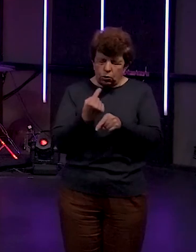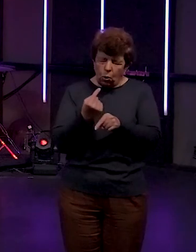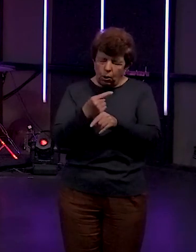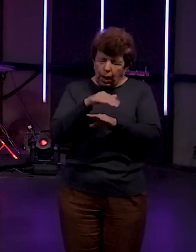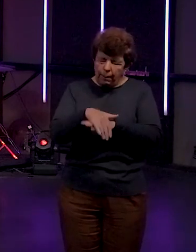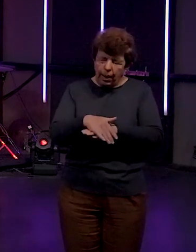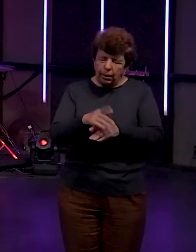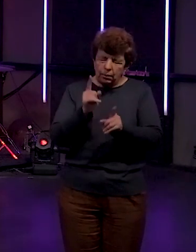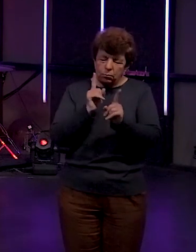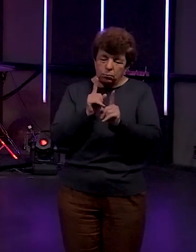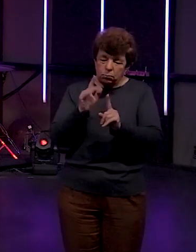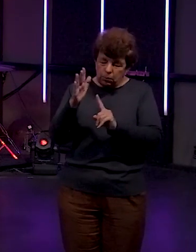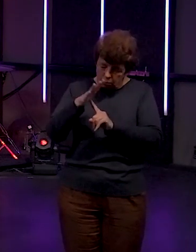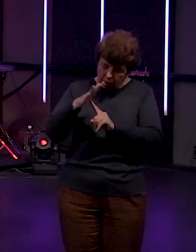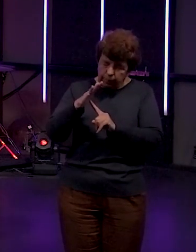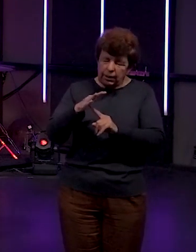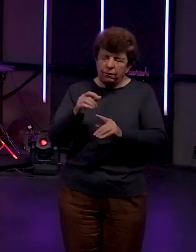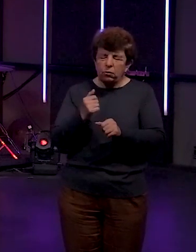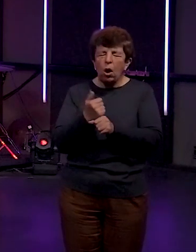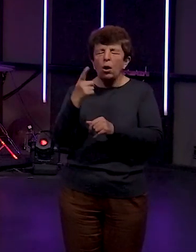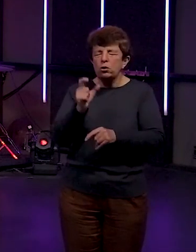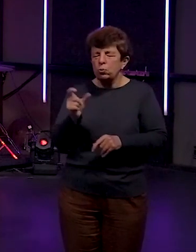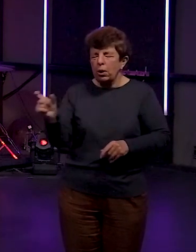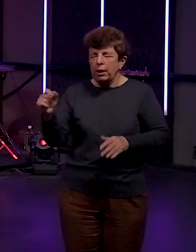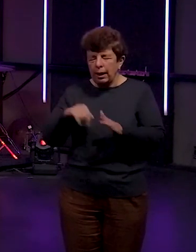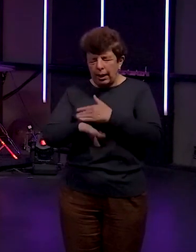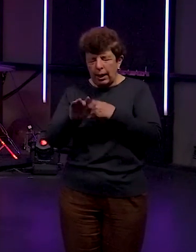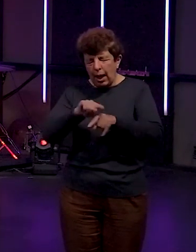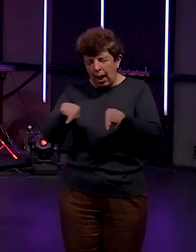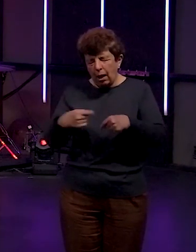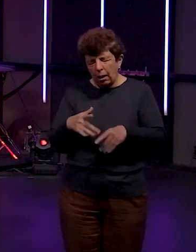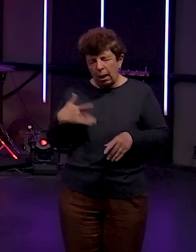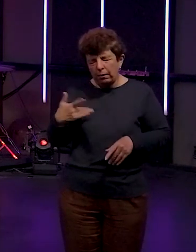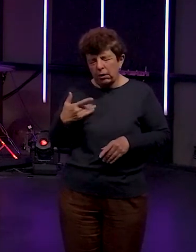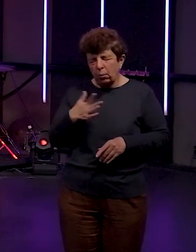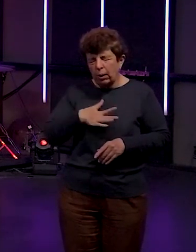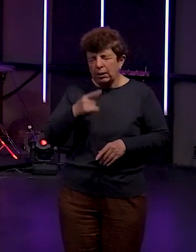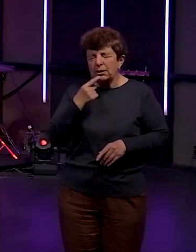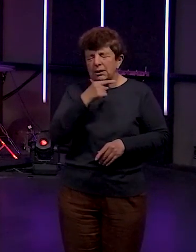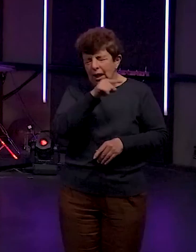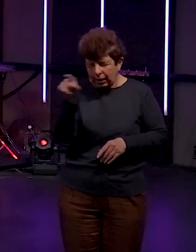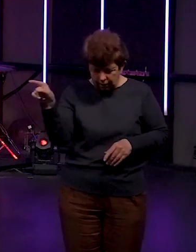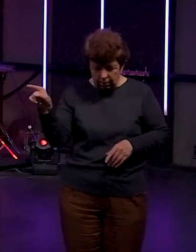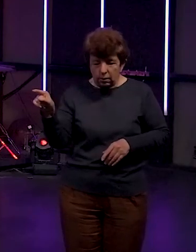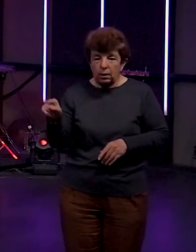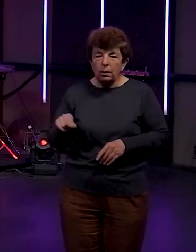priority of God's Word in our lives. I want to say this to every one of us